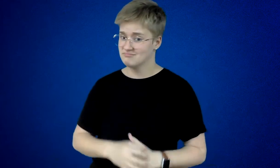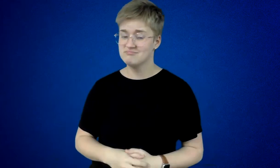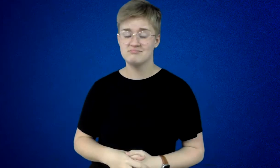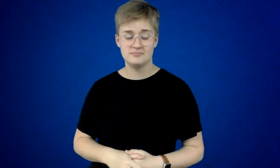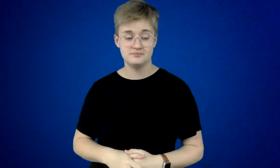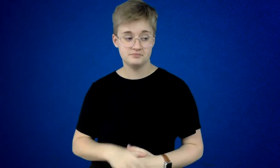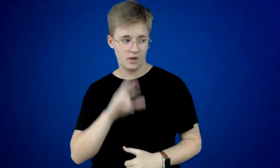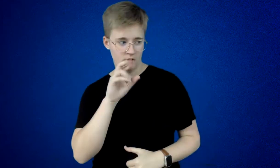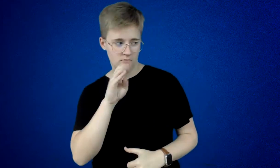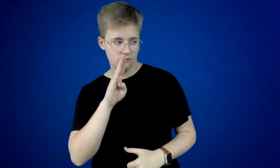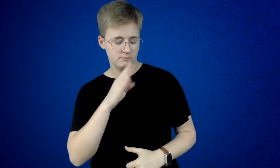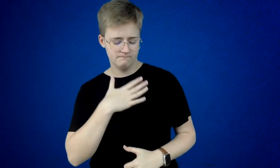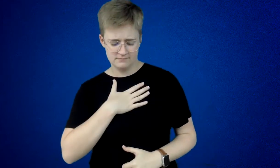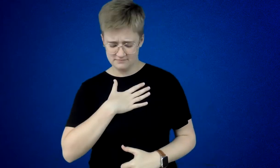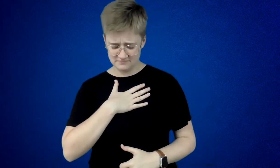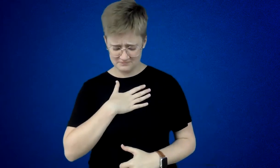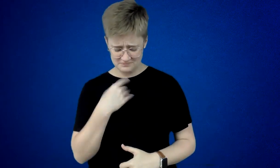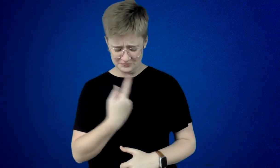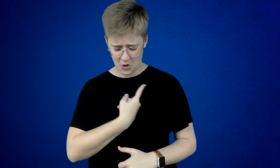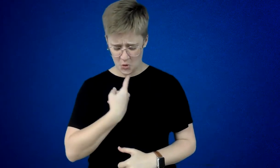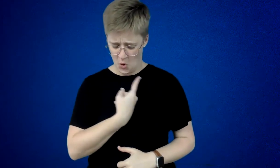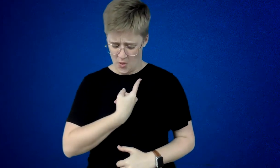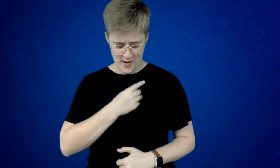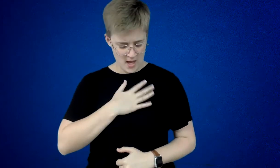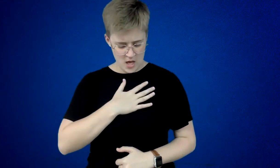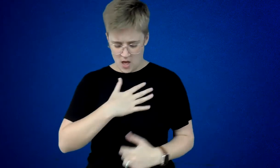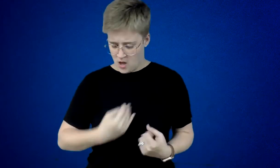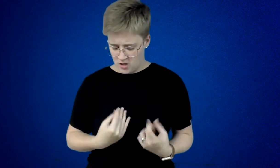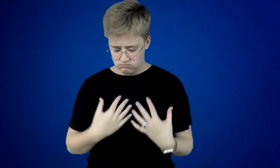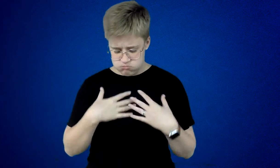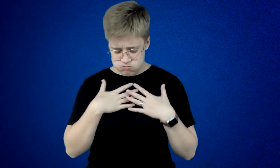Rob felt a familiar loneliness rise up and drape its arm over his shoulder.